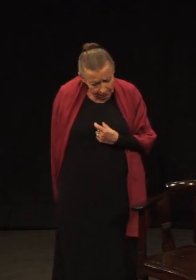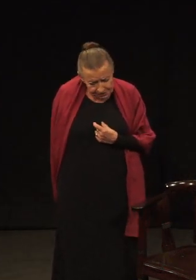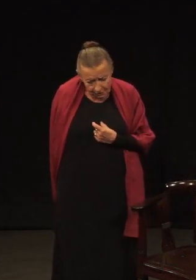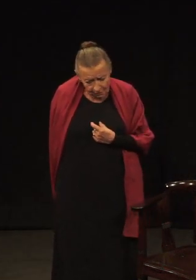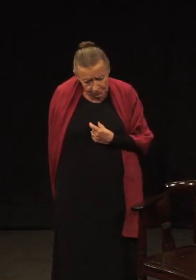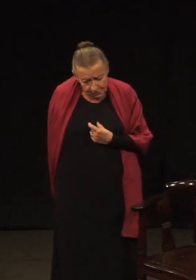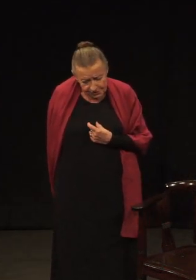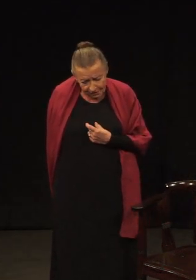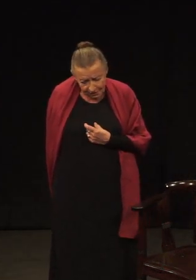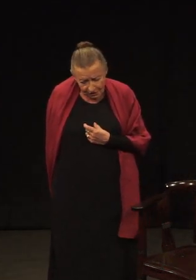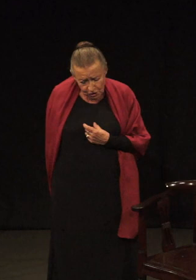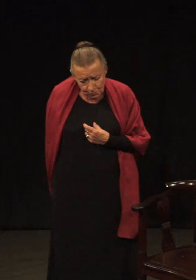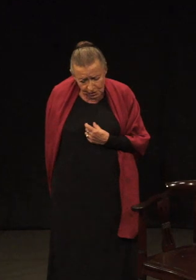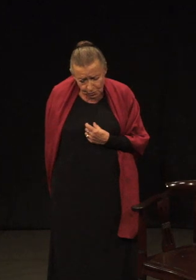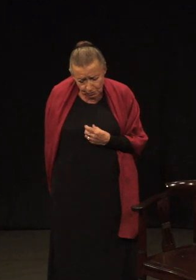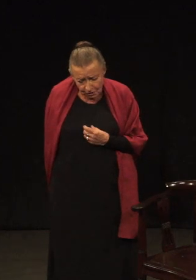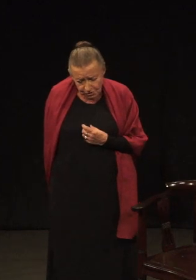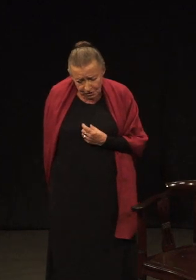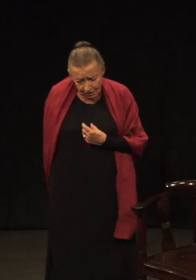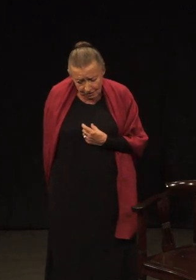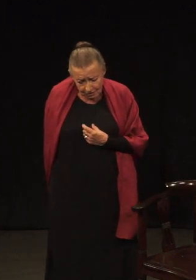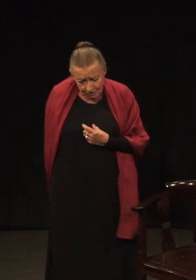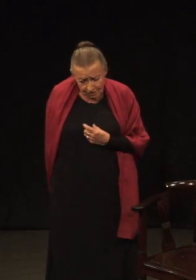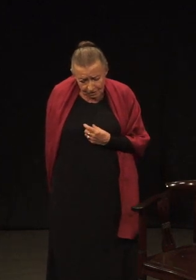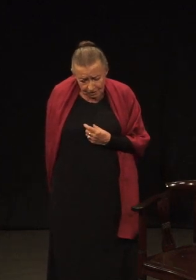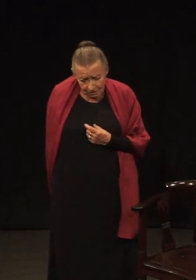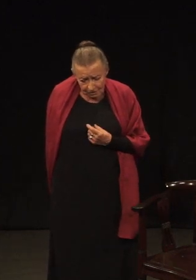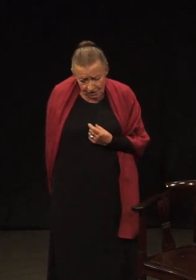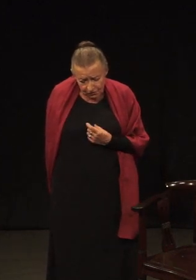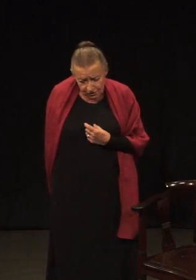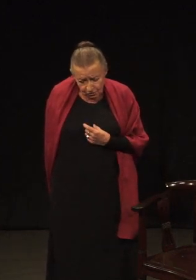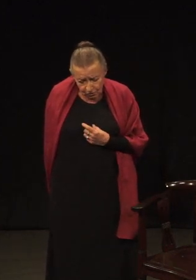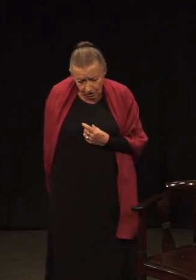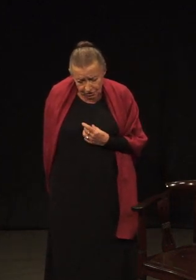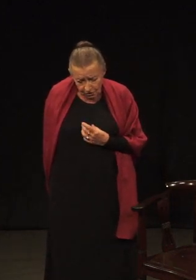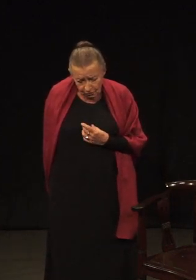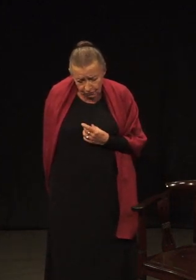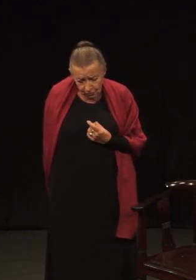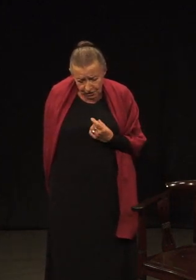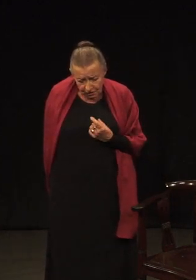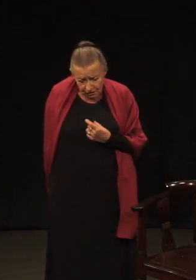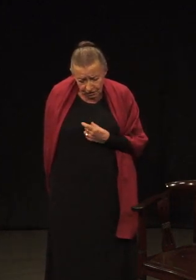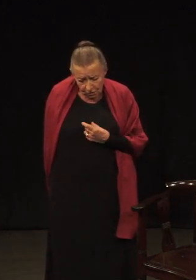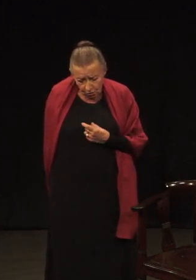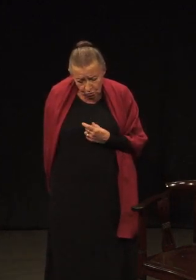It told the legions' size, each officer's name,